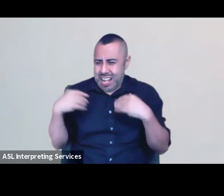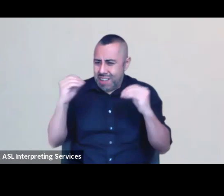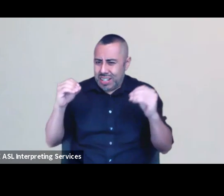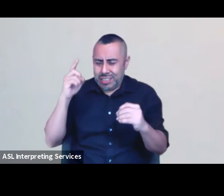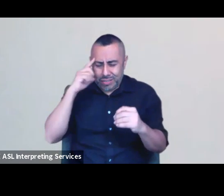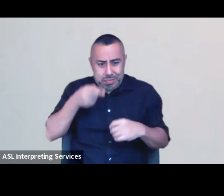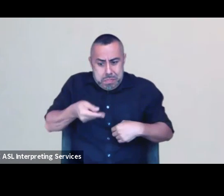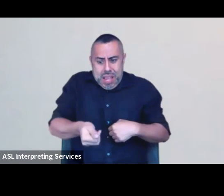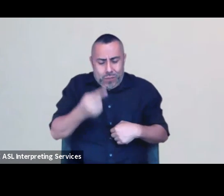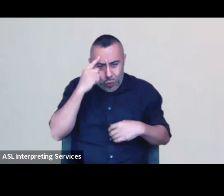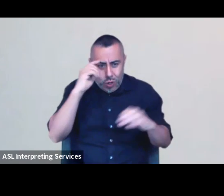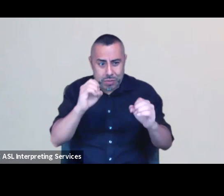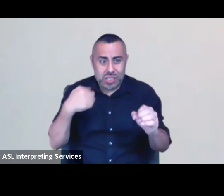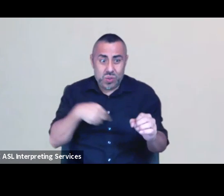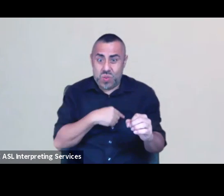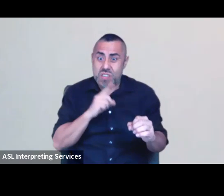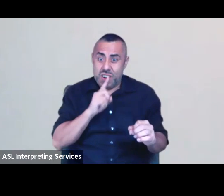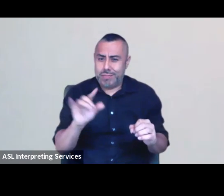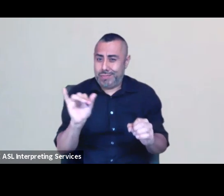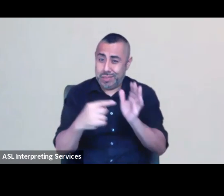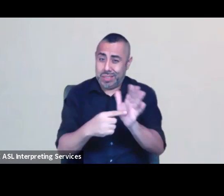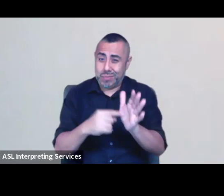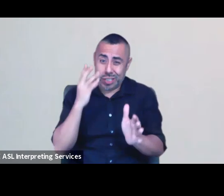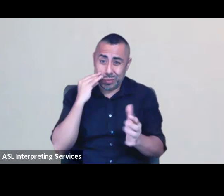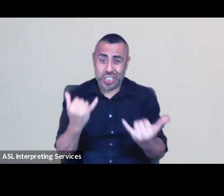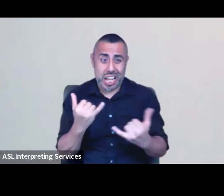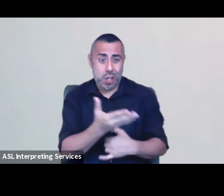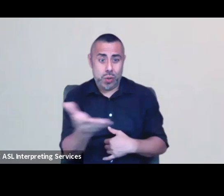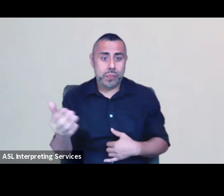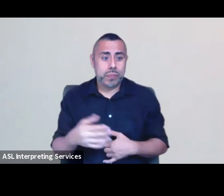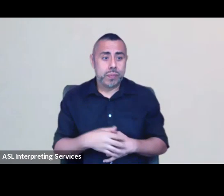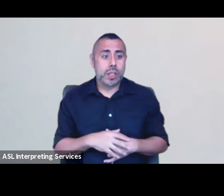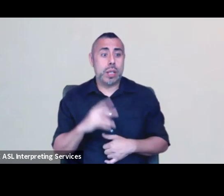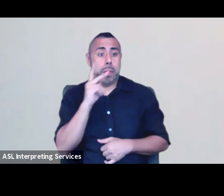Personal finance experts recommend having three to six months worth of expenses